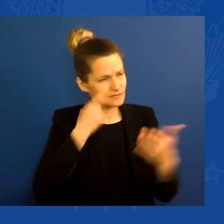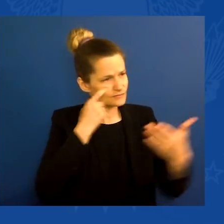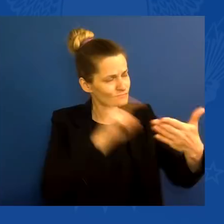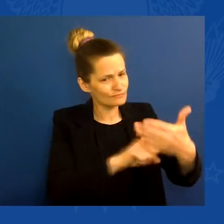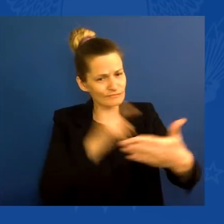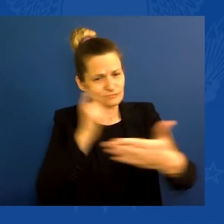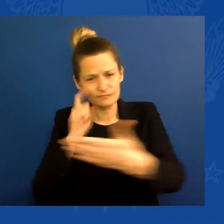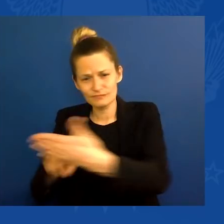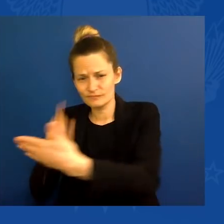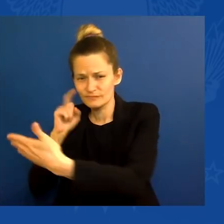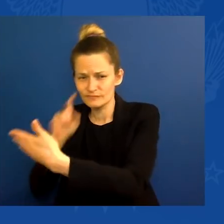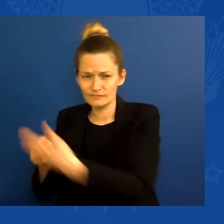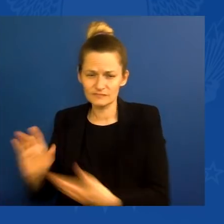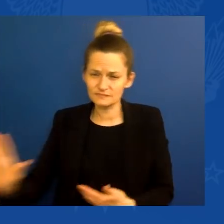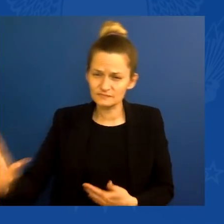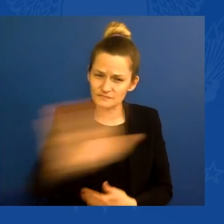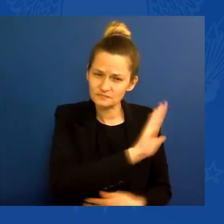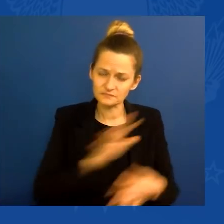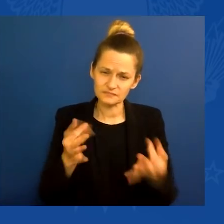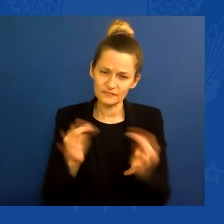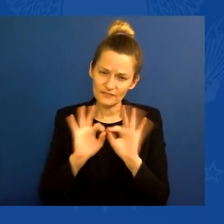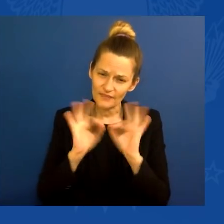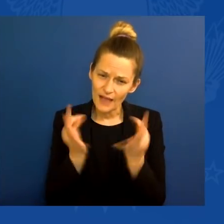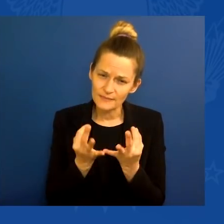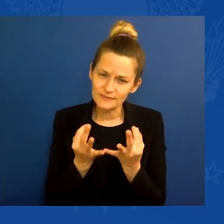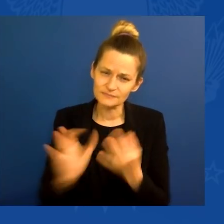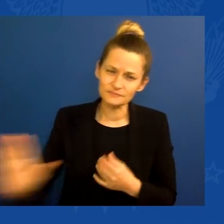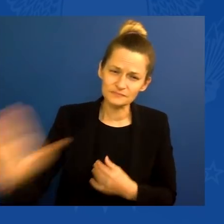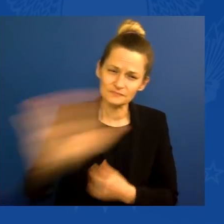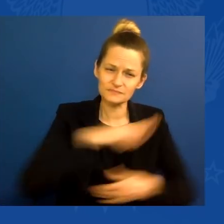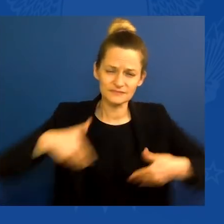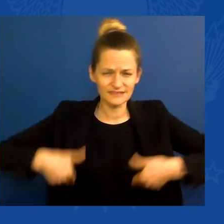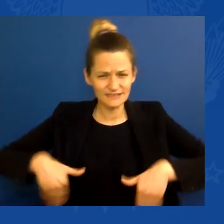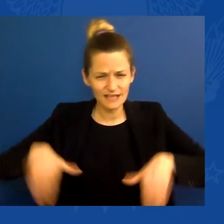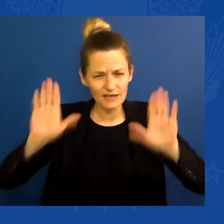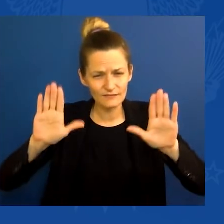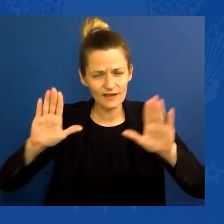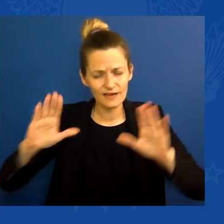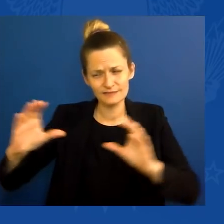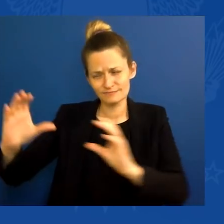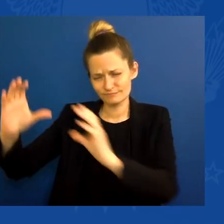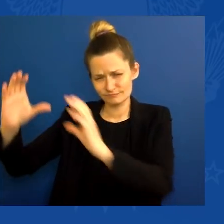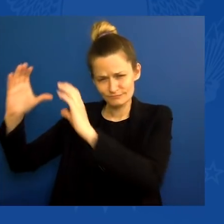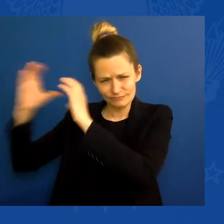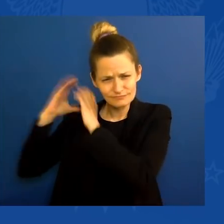of carrying such a heavy burden upon their shoulders. Lest we never forget those brave officers,